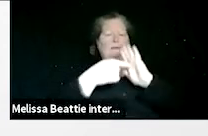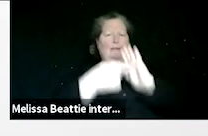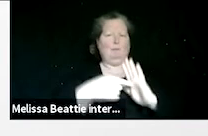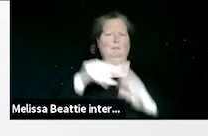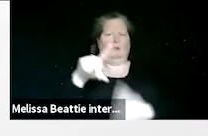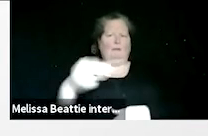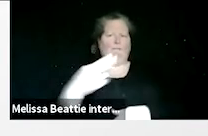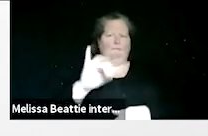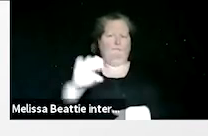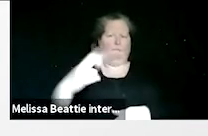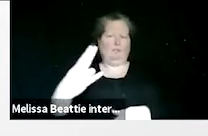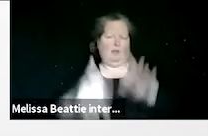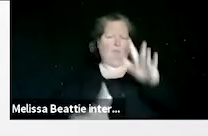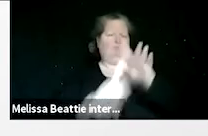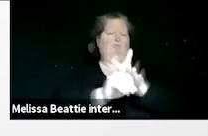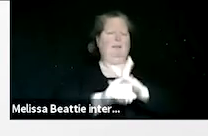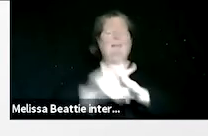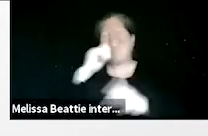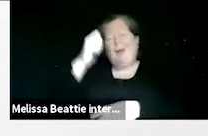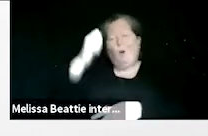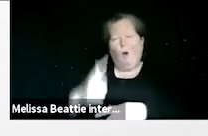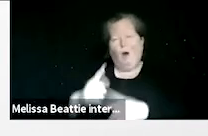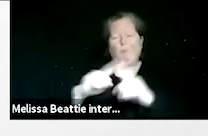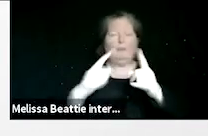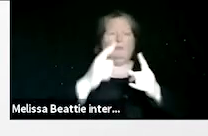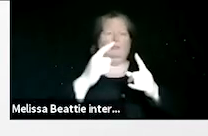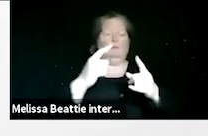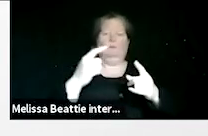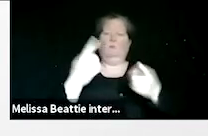Ben Woelk: And we also have little call outs to indicate what the things are that people should be